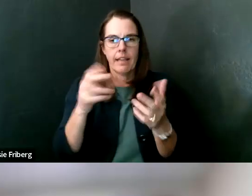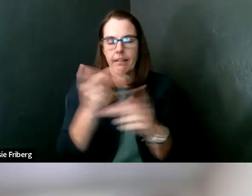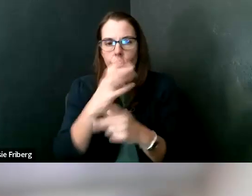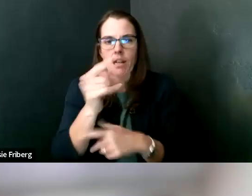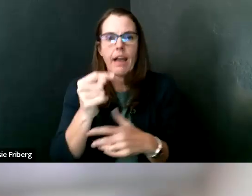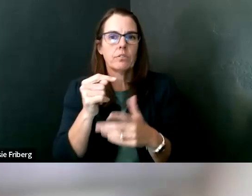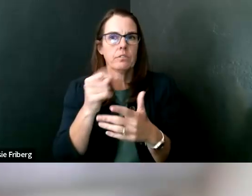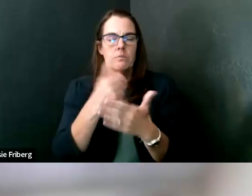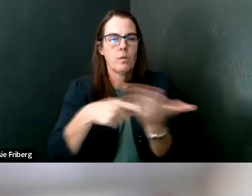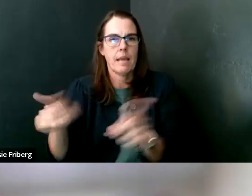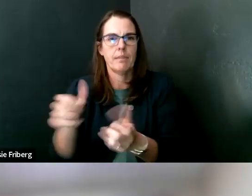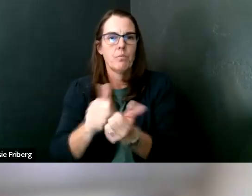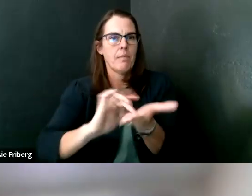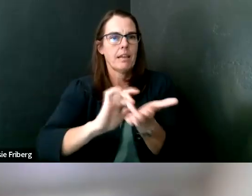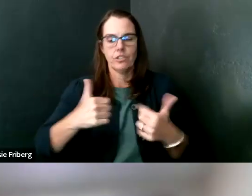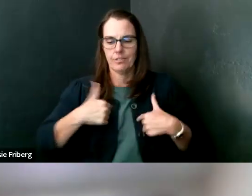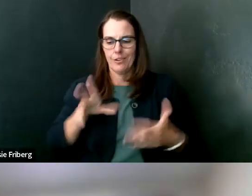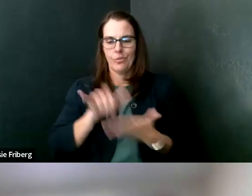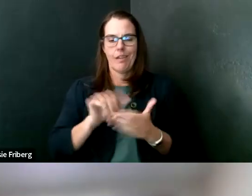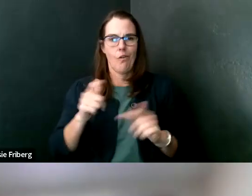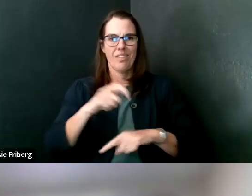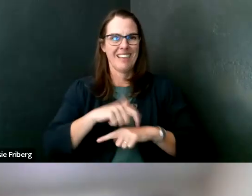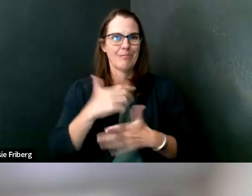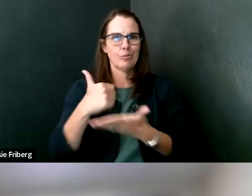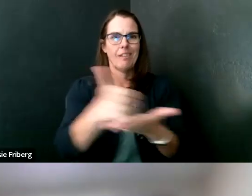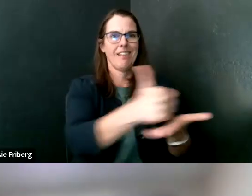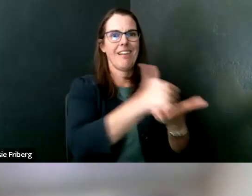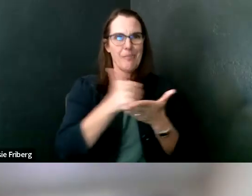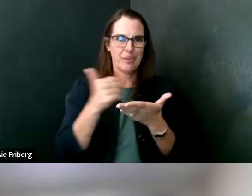It's just something I do all the time to help people. I'm at an individual level. Again, I